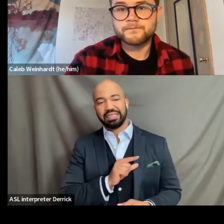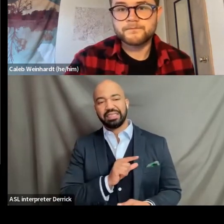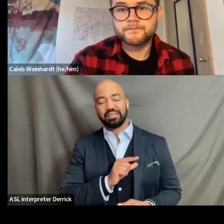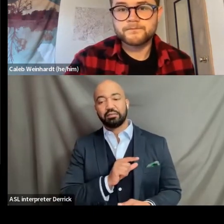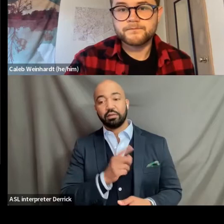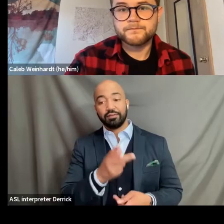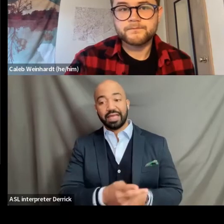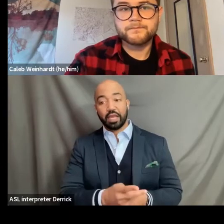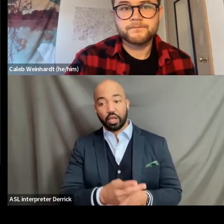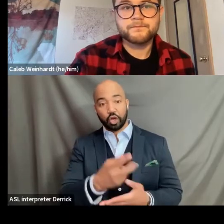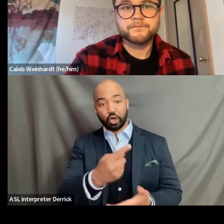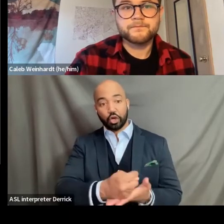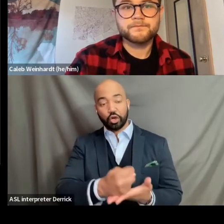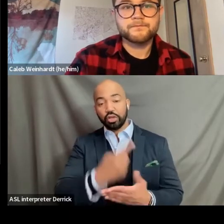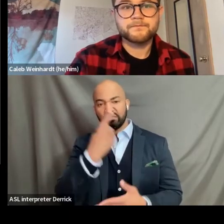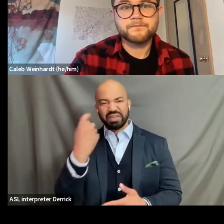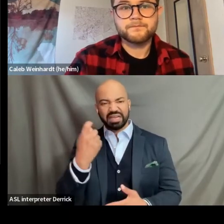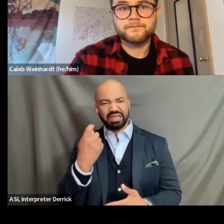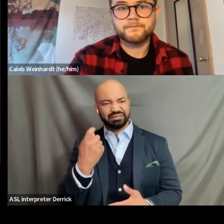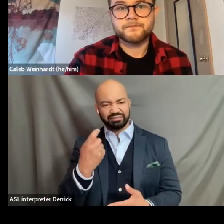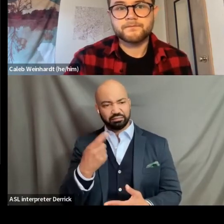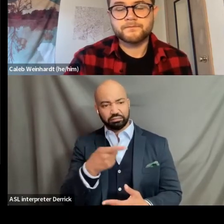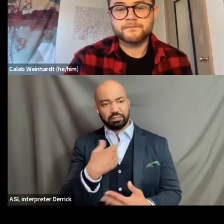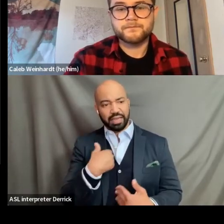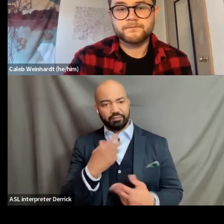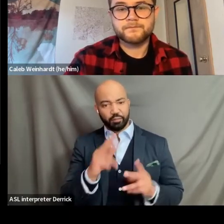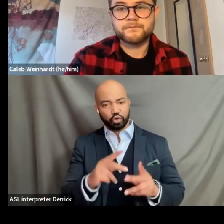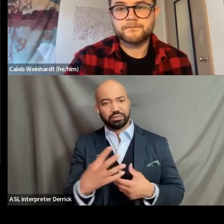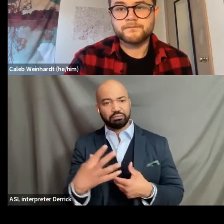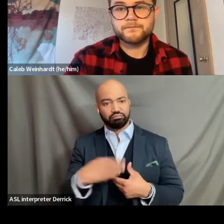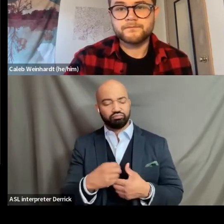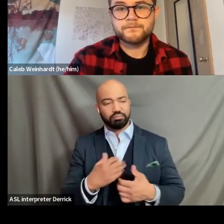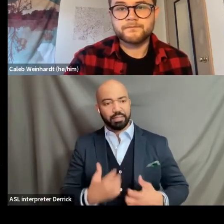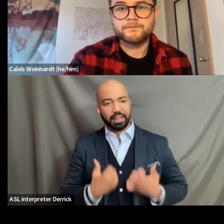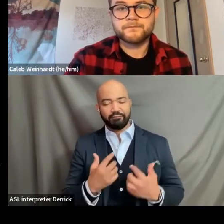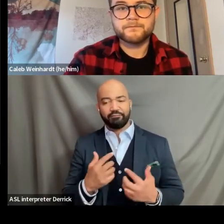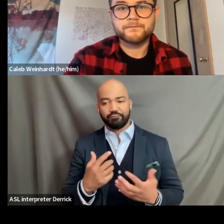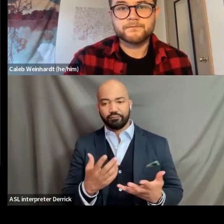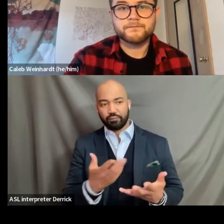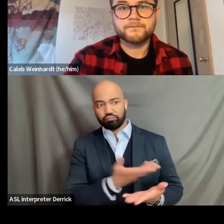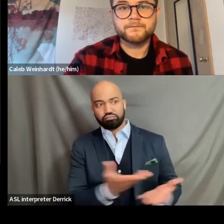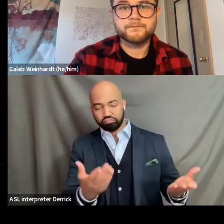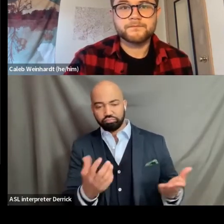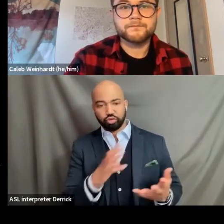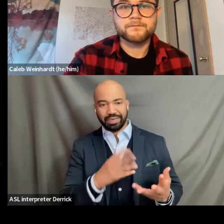So what can we do to help resilience? We can help by increasing access to supported healing.